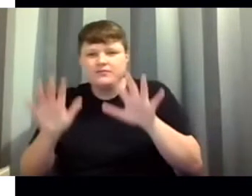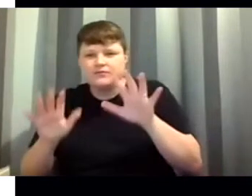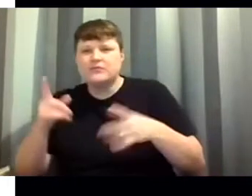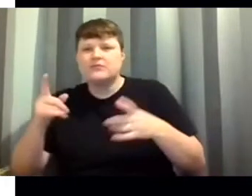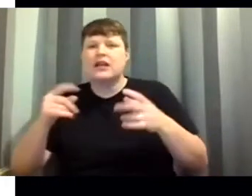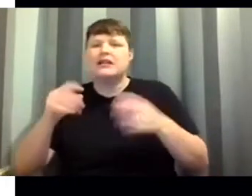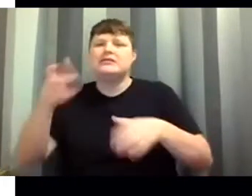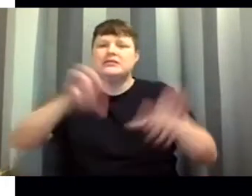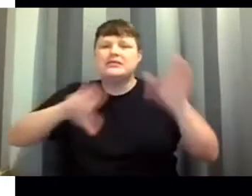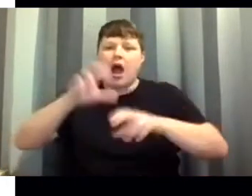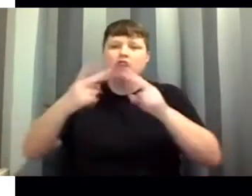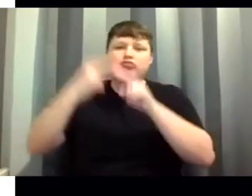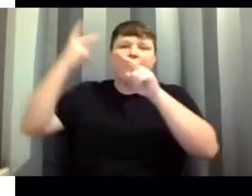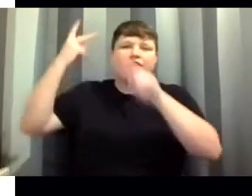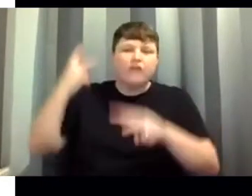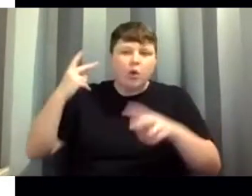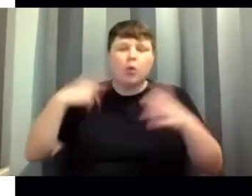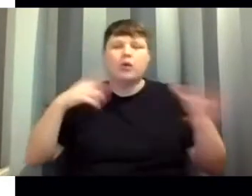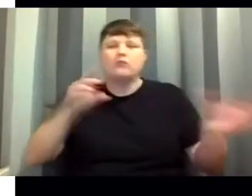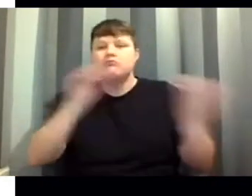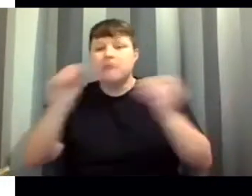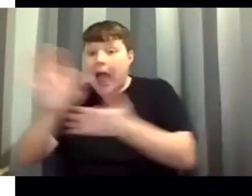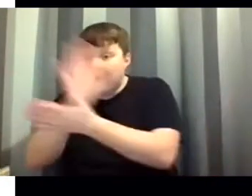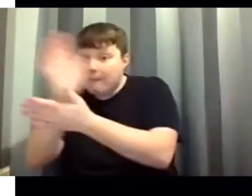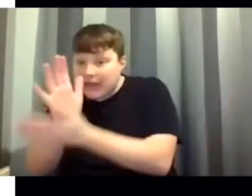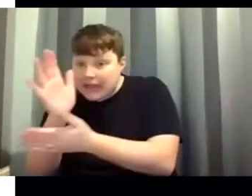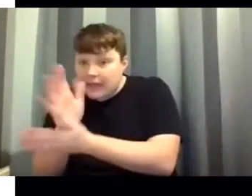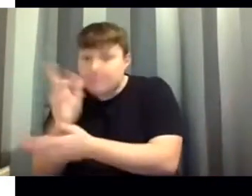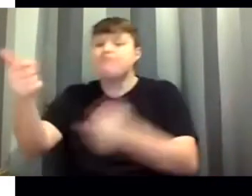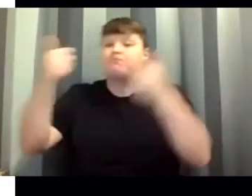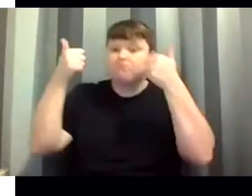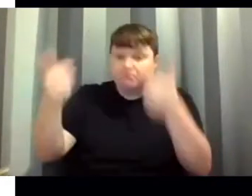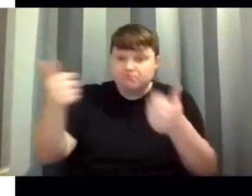the scientists in charge of convection were happy (and they were so it was then lodged in the model